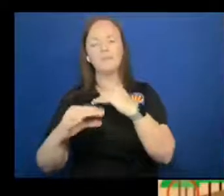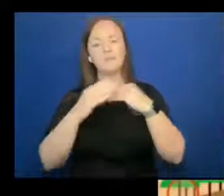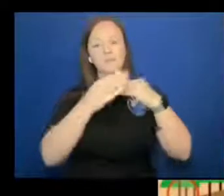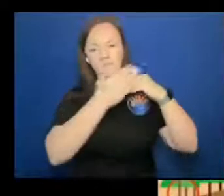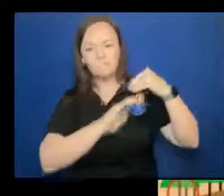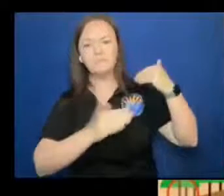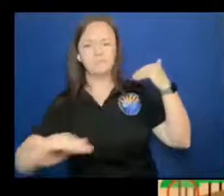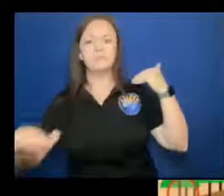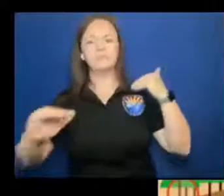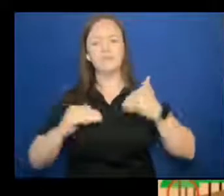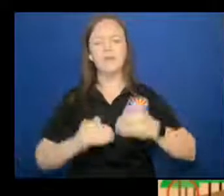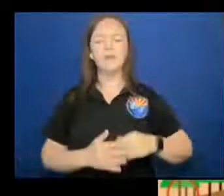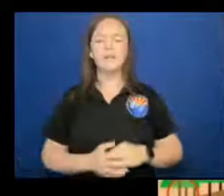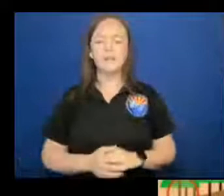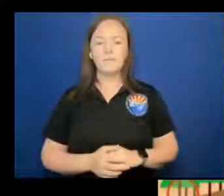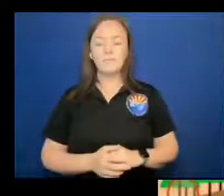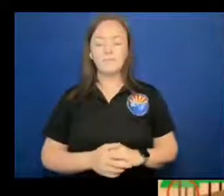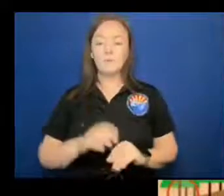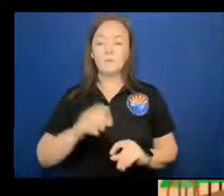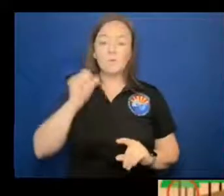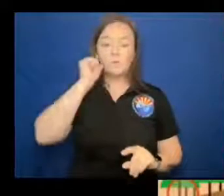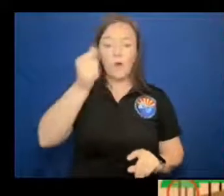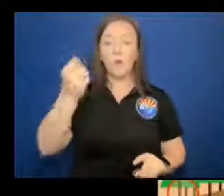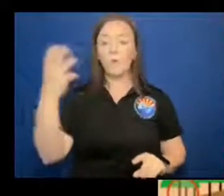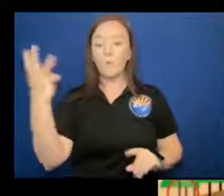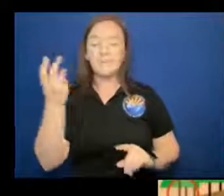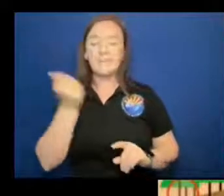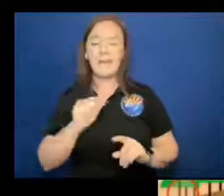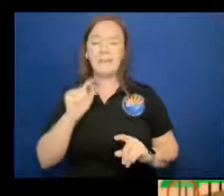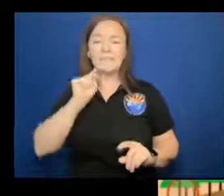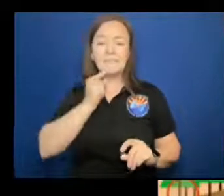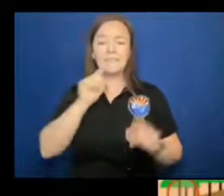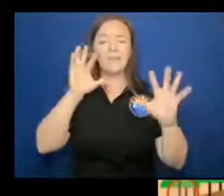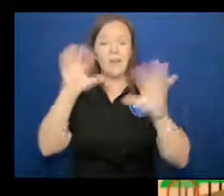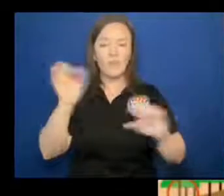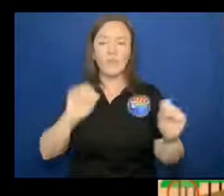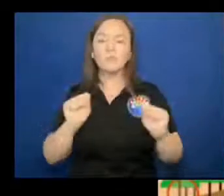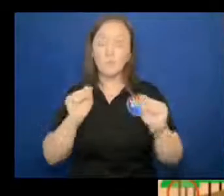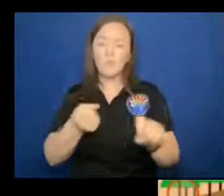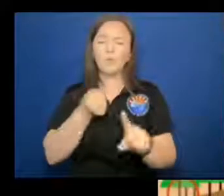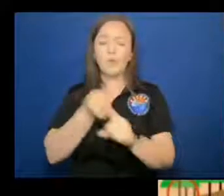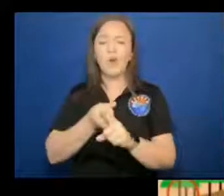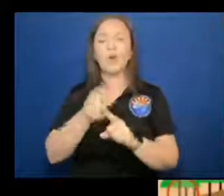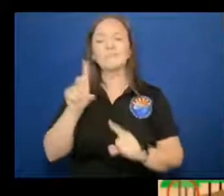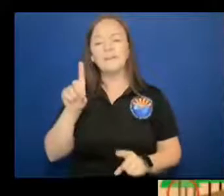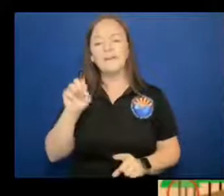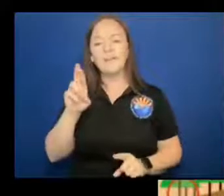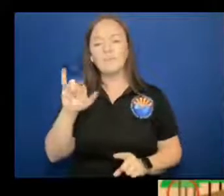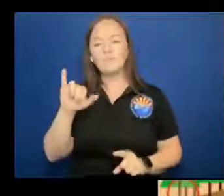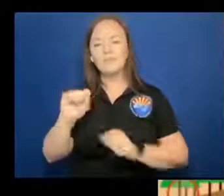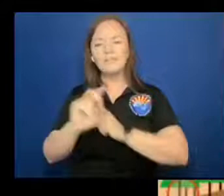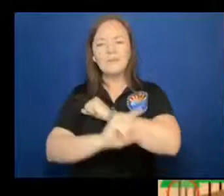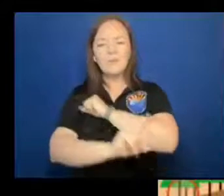THUNDERSTORMS AND HEAVIER OF WHAT WE HAVE BEEN SEEING. LOOKING AT THE SET UP FOR TOMORROW.